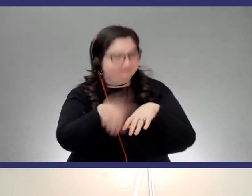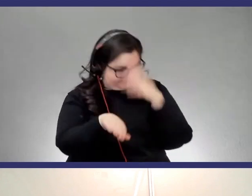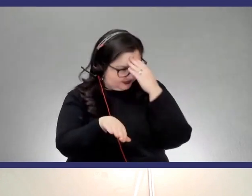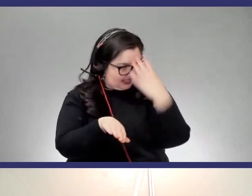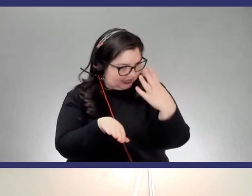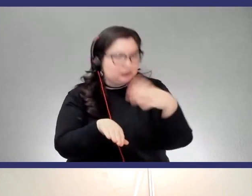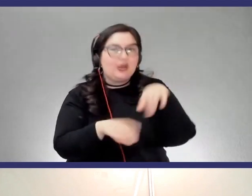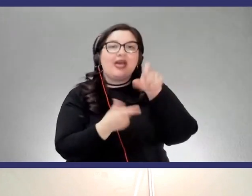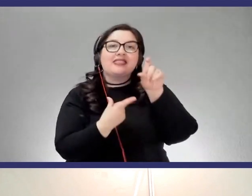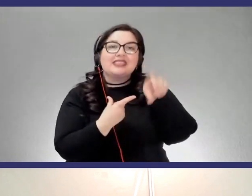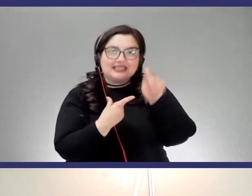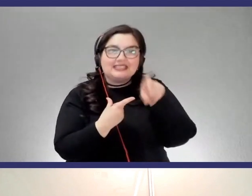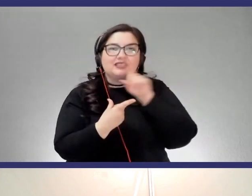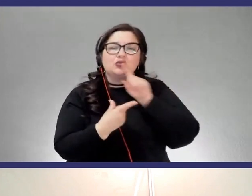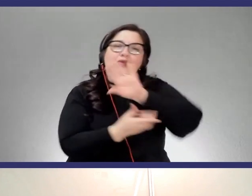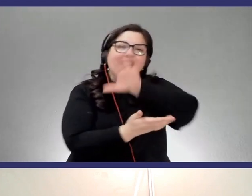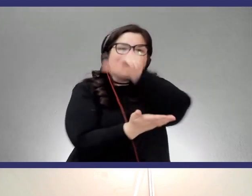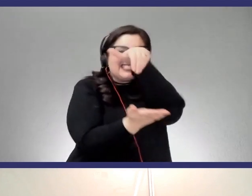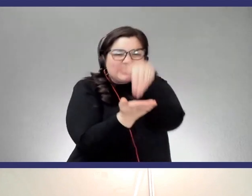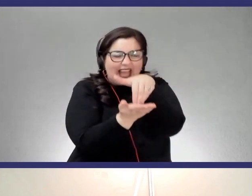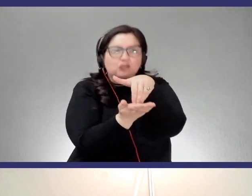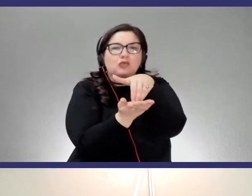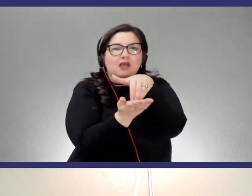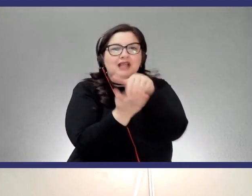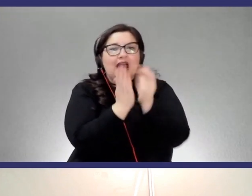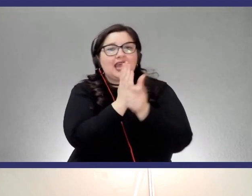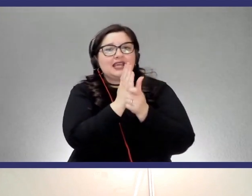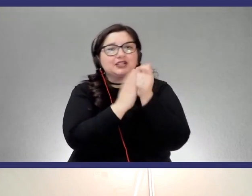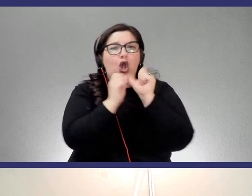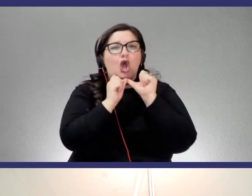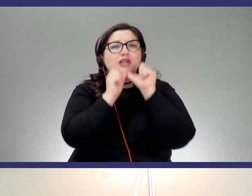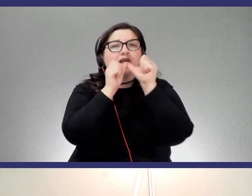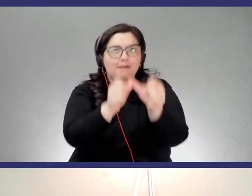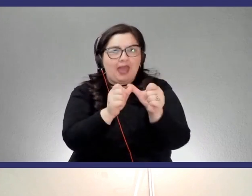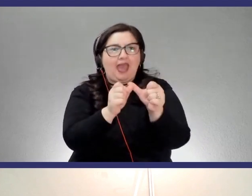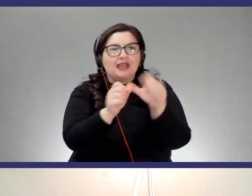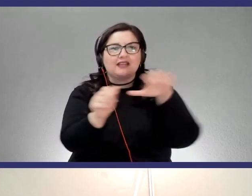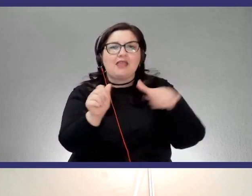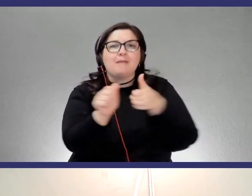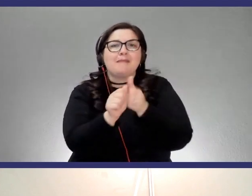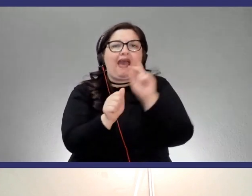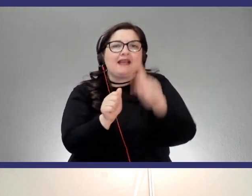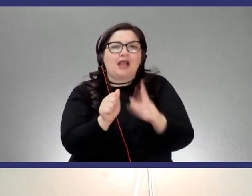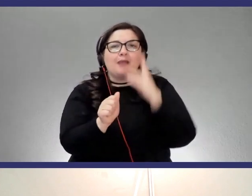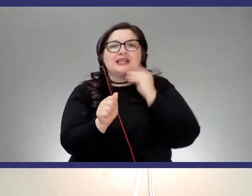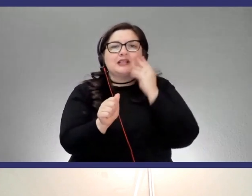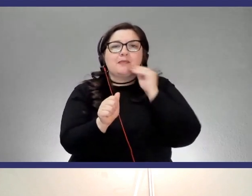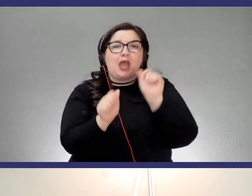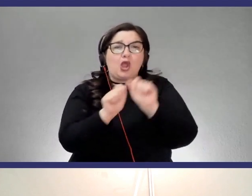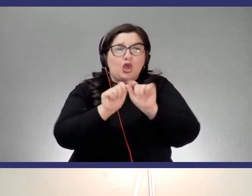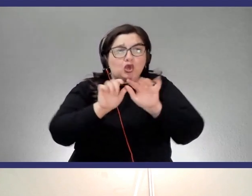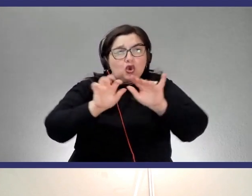is to centralize and automate the backup experience across AWS resources, including S3.